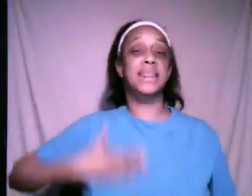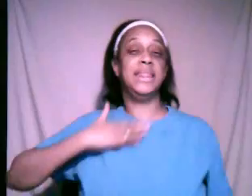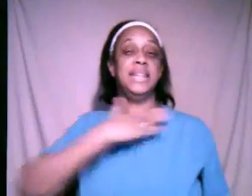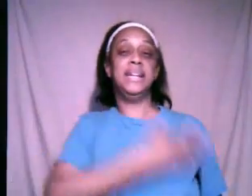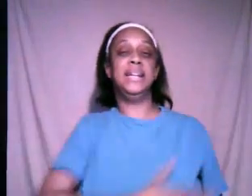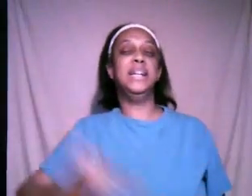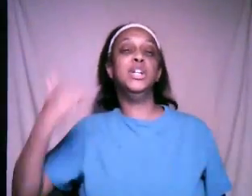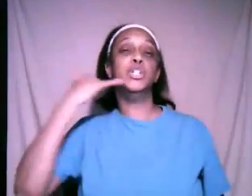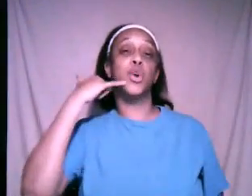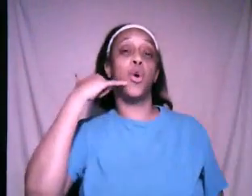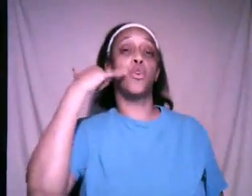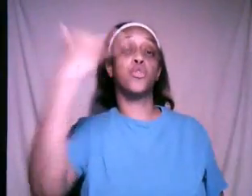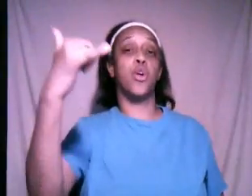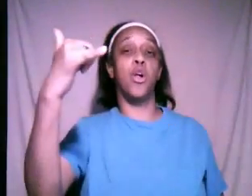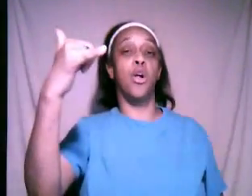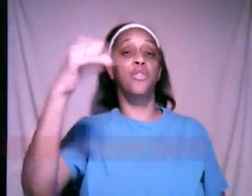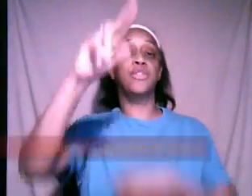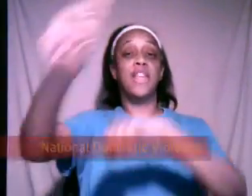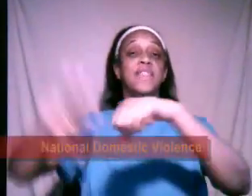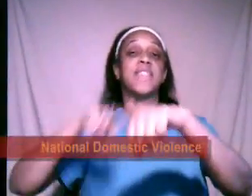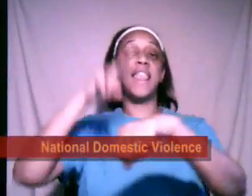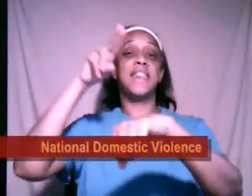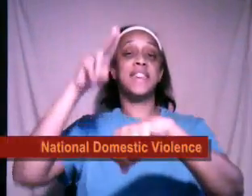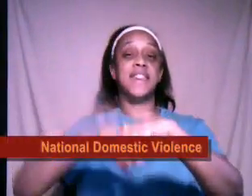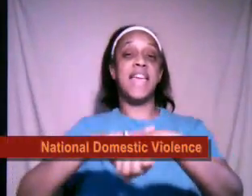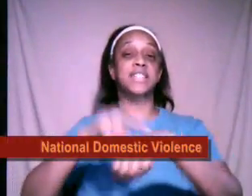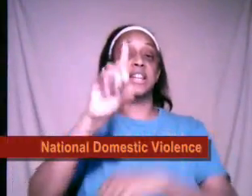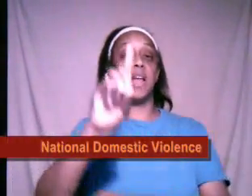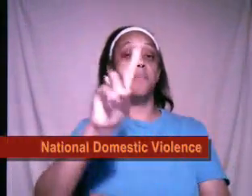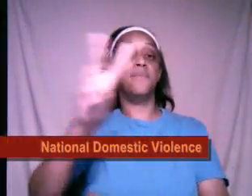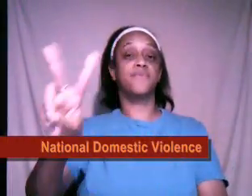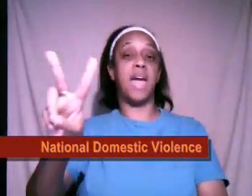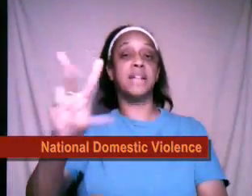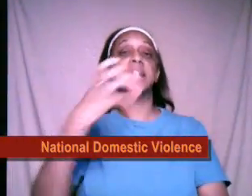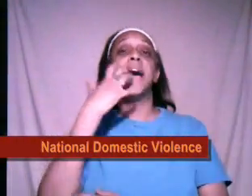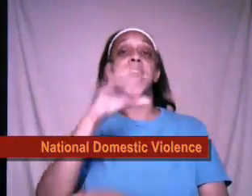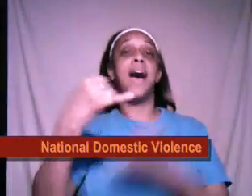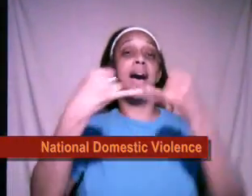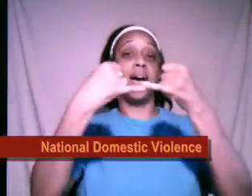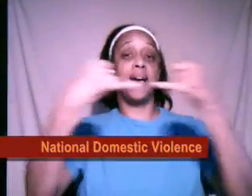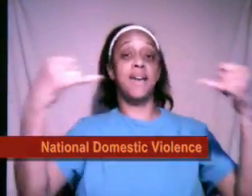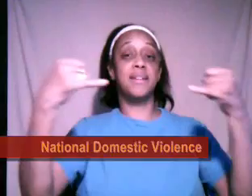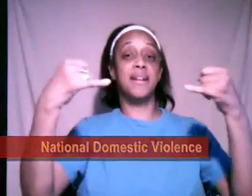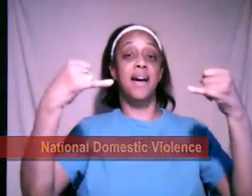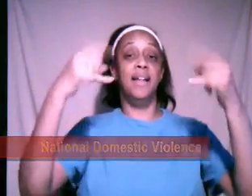PLEASE CALL THE NATIONAL DOMESTIC VIOLENCE HOTLINE